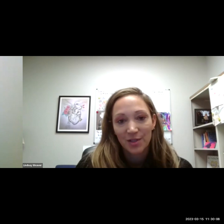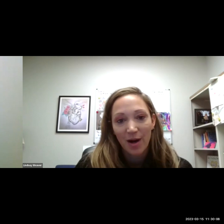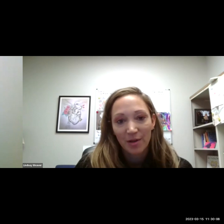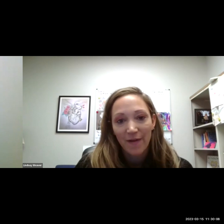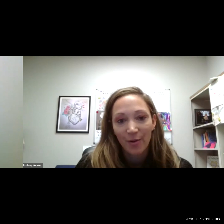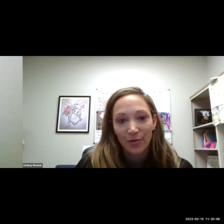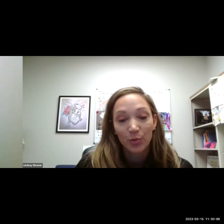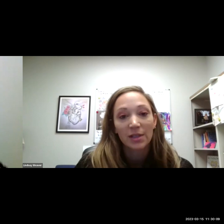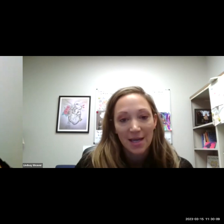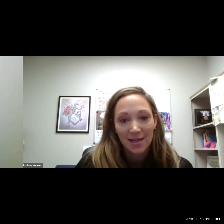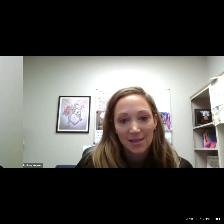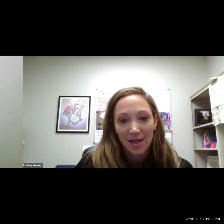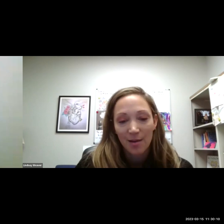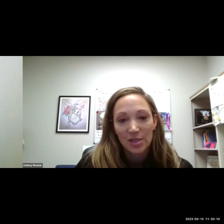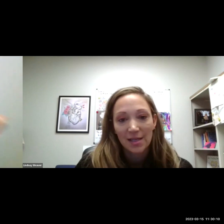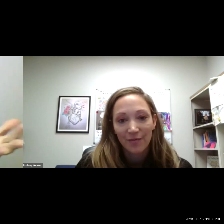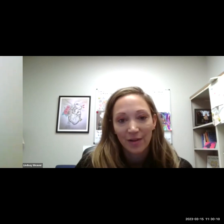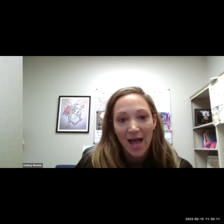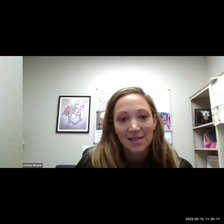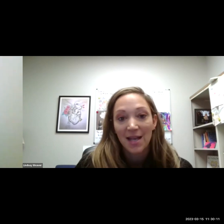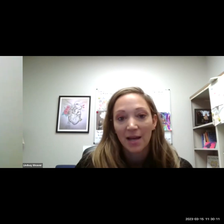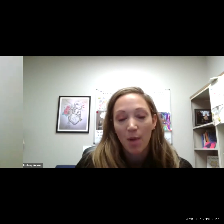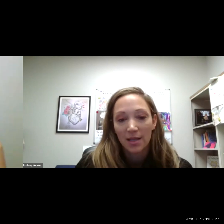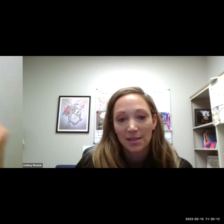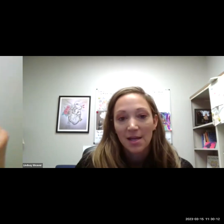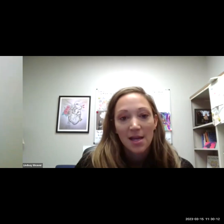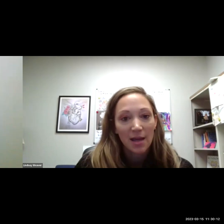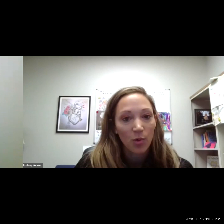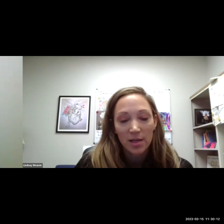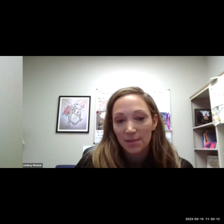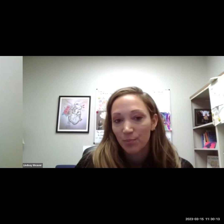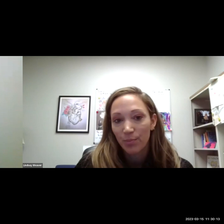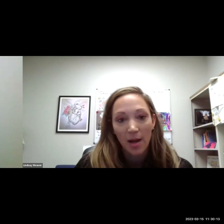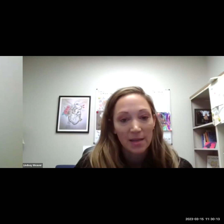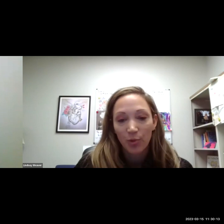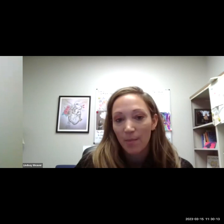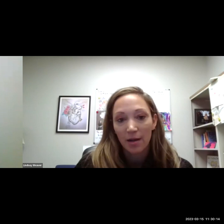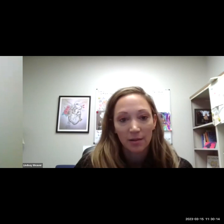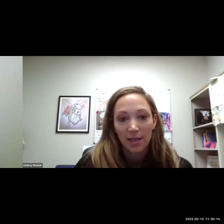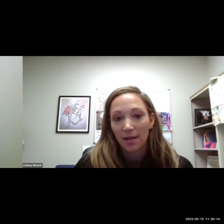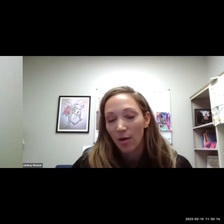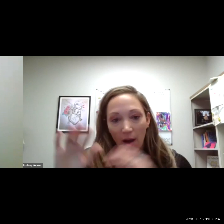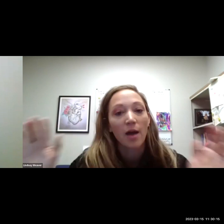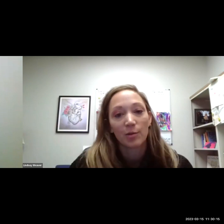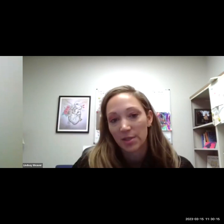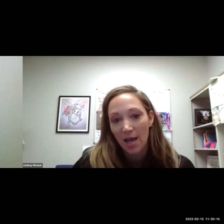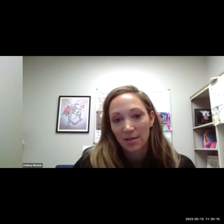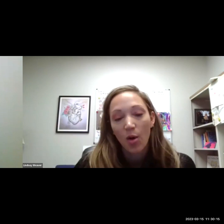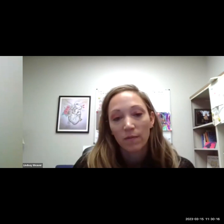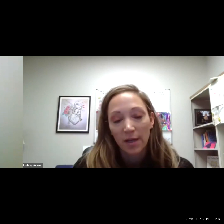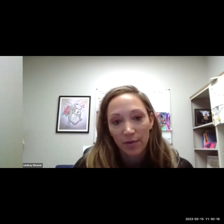with the department of health really is in the last nine months. Primarily 100% COVID